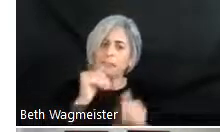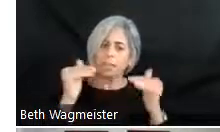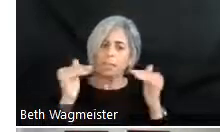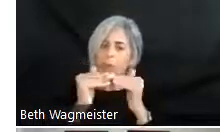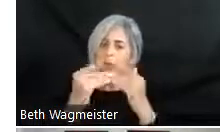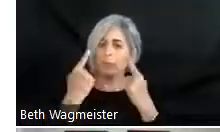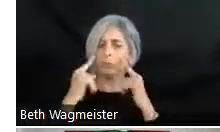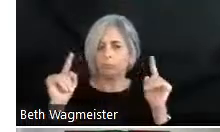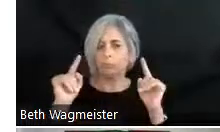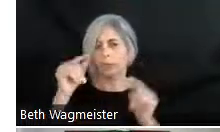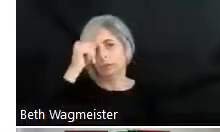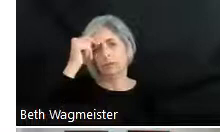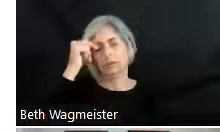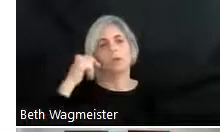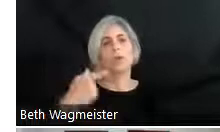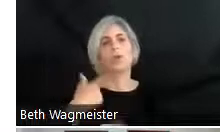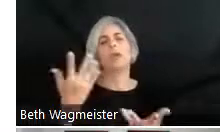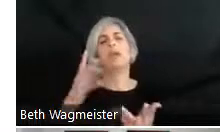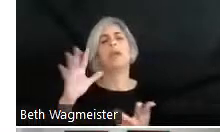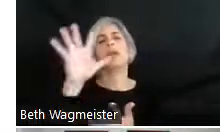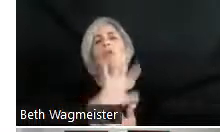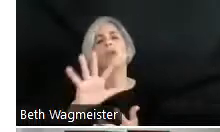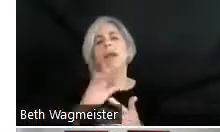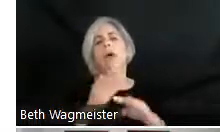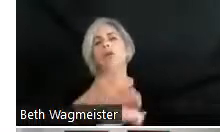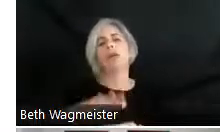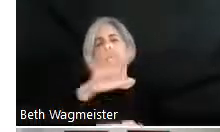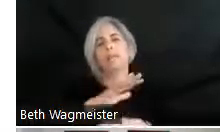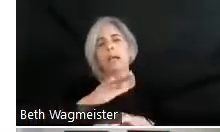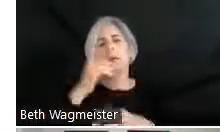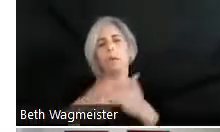we overestimate what we can do in a year, we underestimate what we can accomplish in